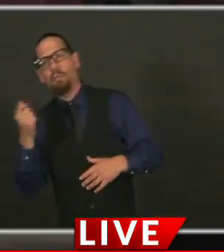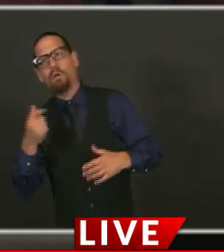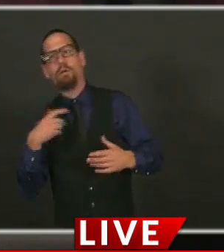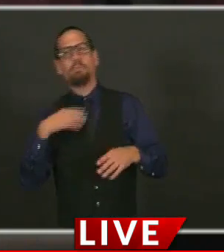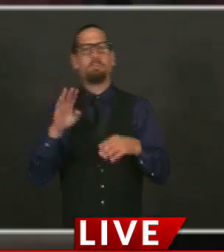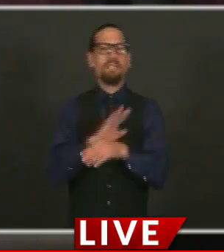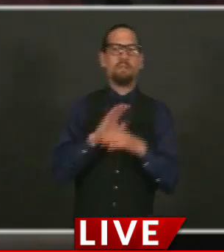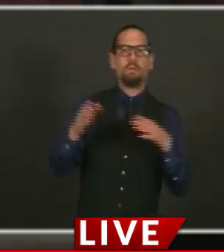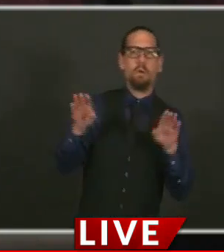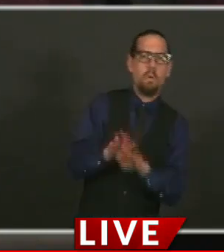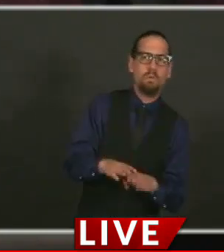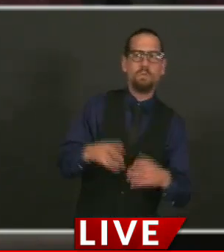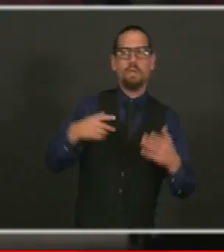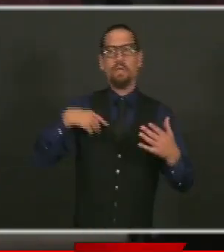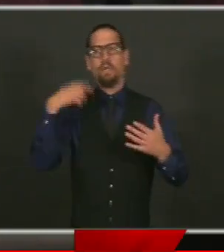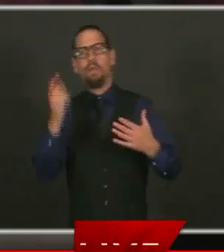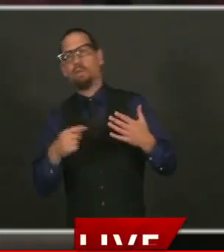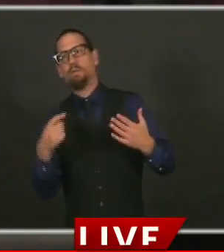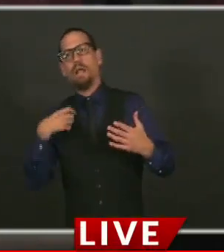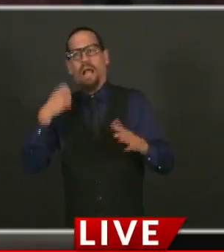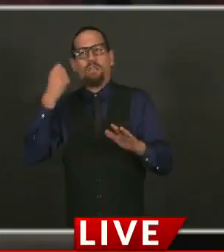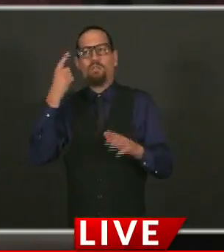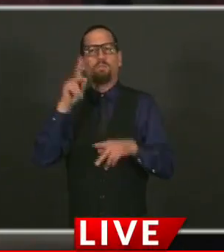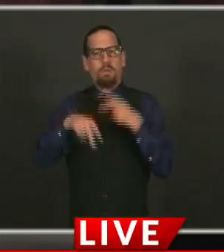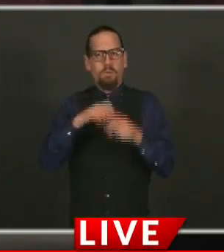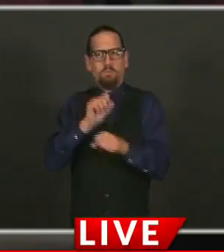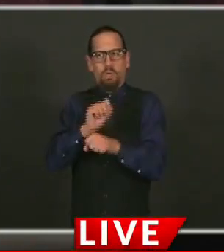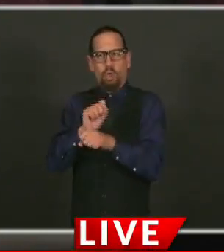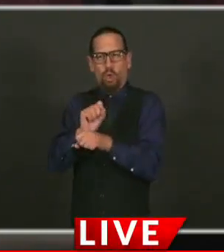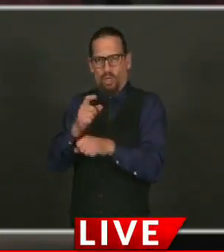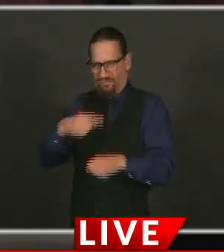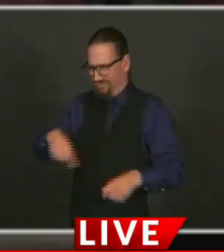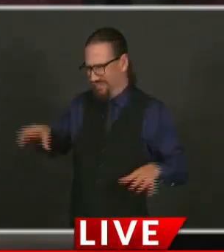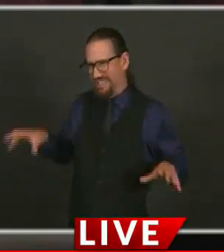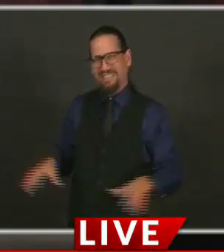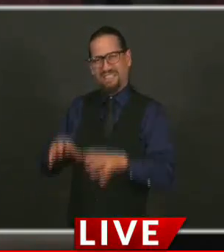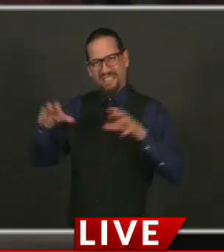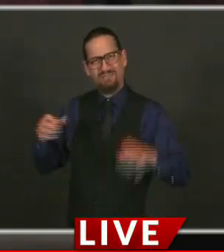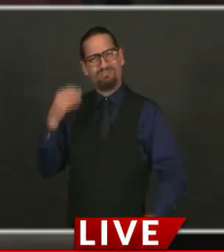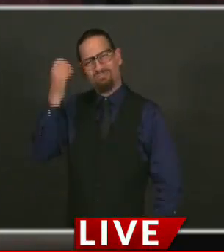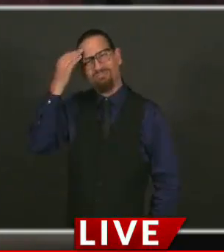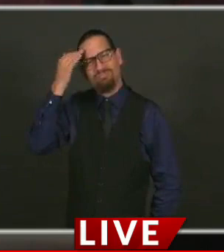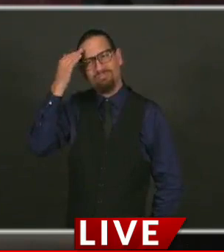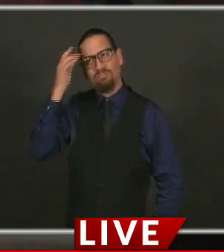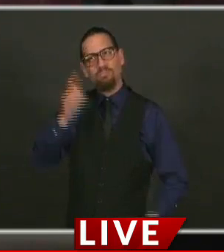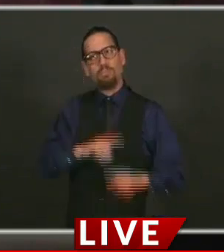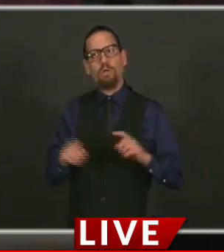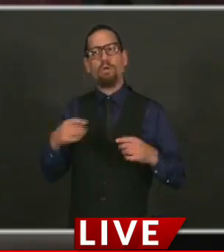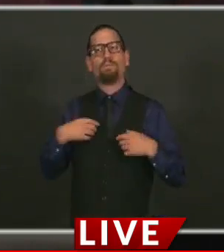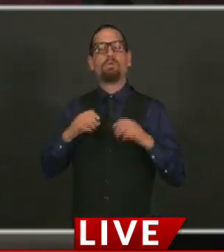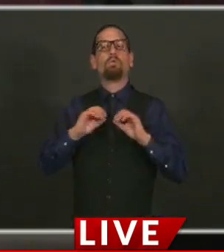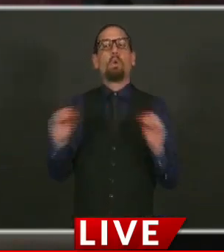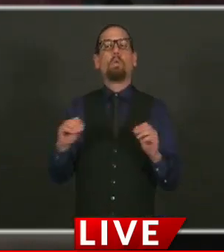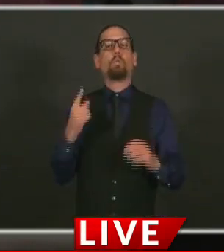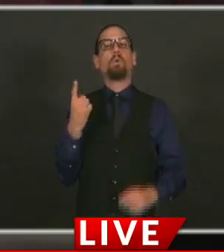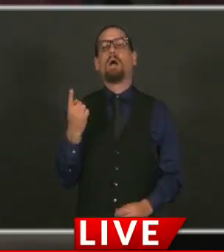THE BUREAUCRATIC LEVEL DOES NOT HAVE TO FACE BANKRUPTCY, BUSINESS CLOSURES. I UNDERSTAND